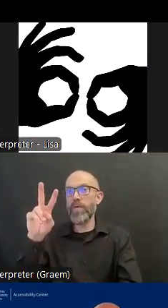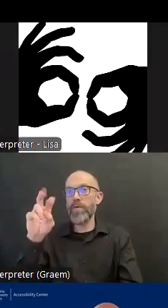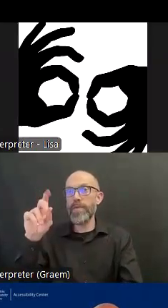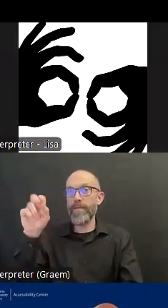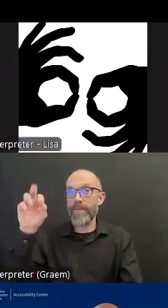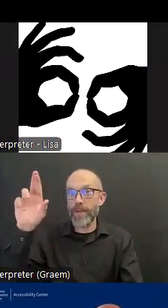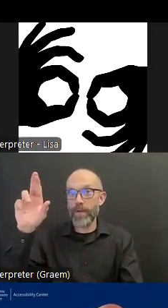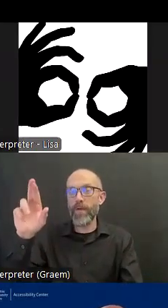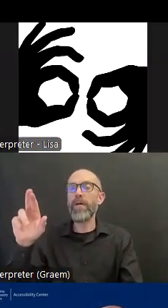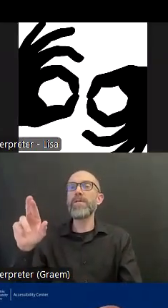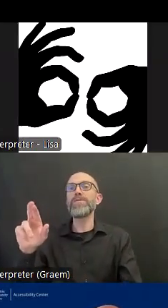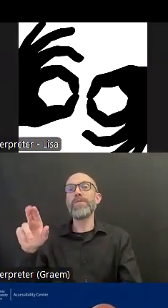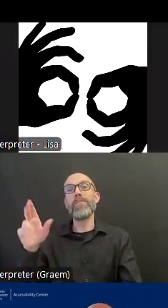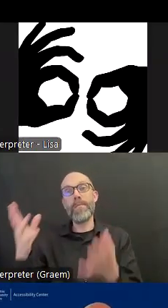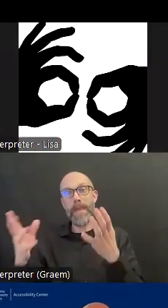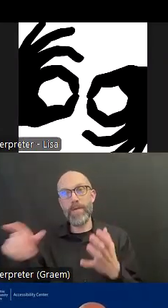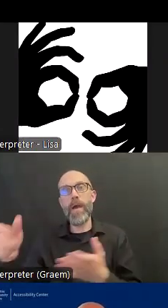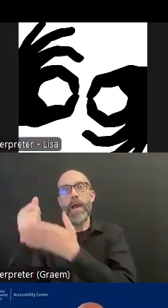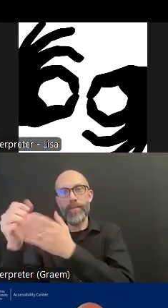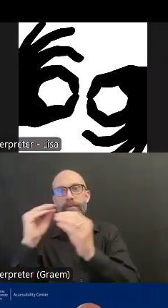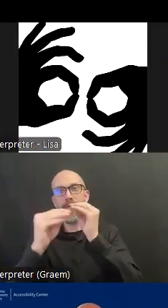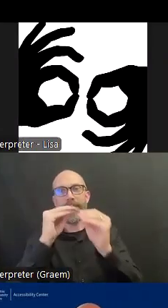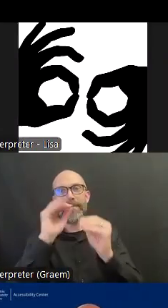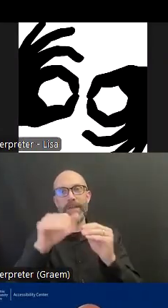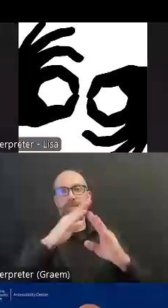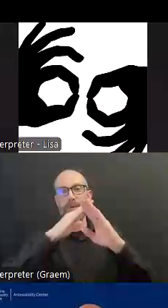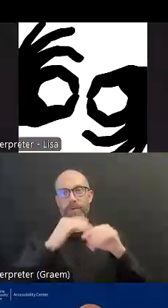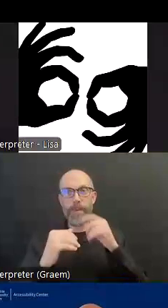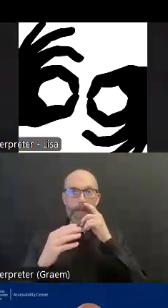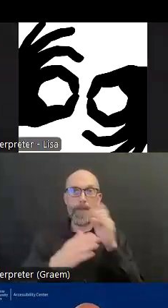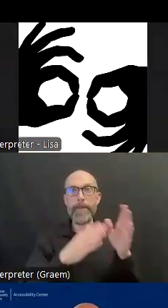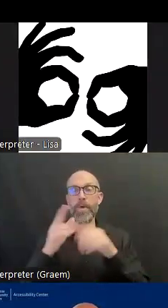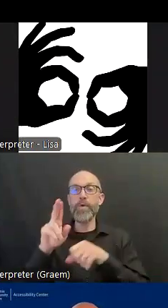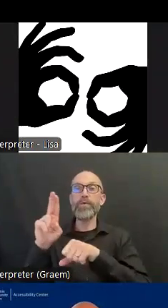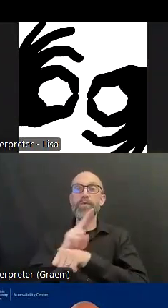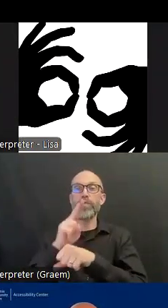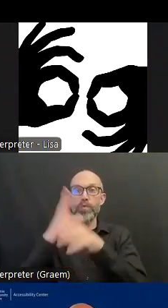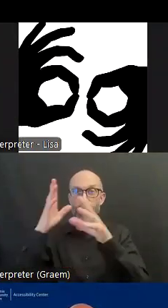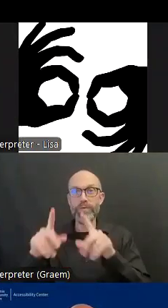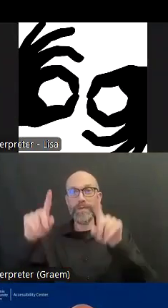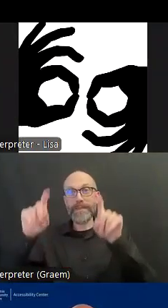actually fix it. You can also do user testing, of course, making sure to include users with disabilities.